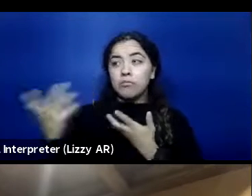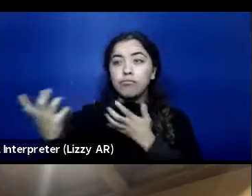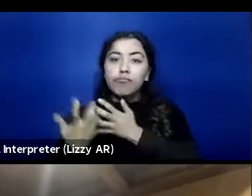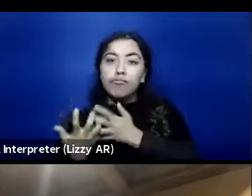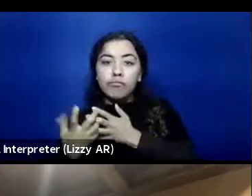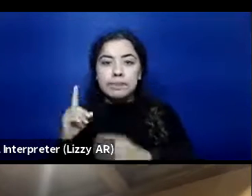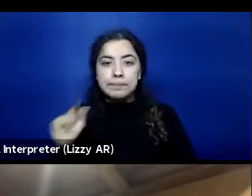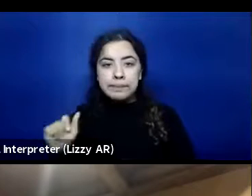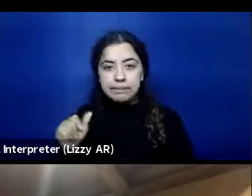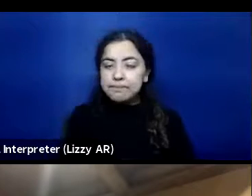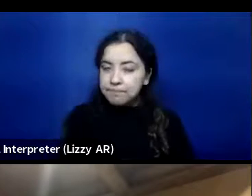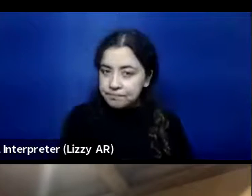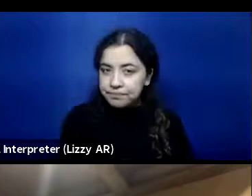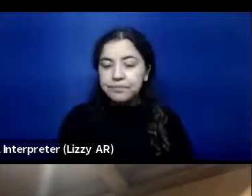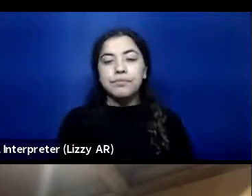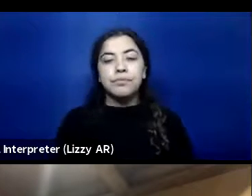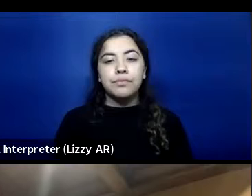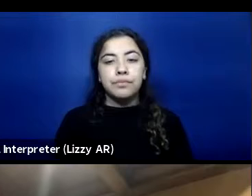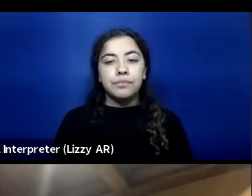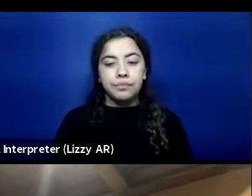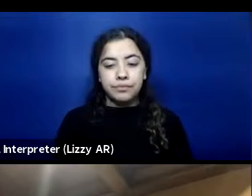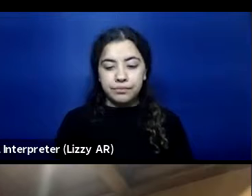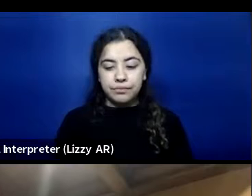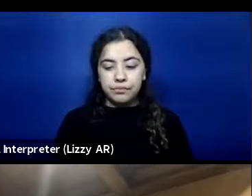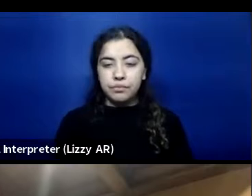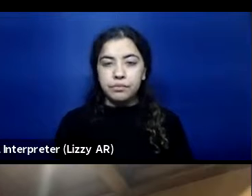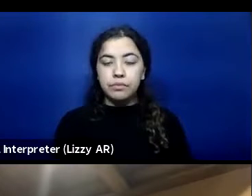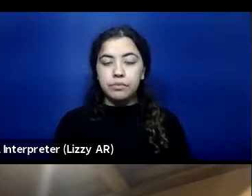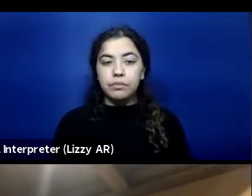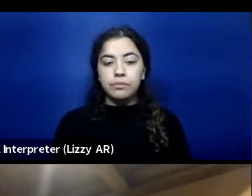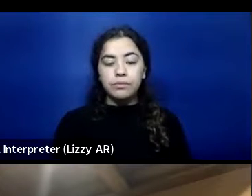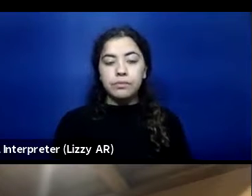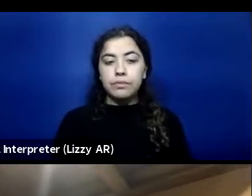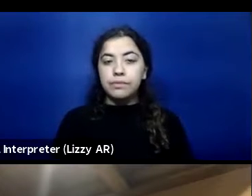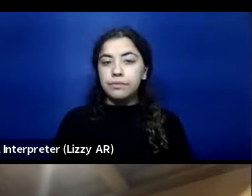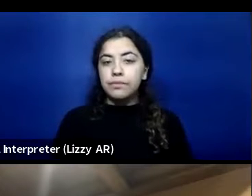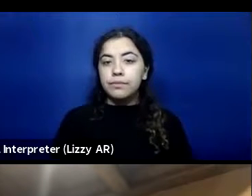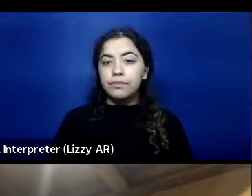So I think a same kind of collaborative,